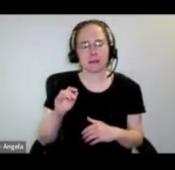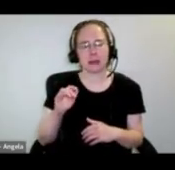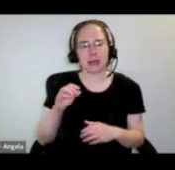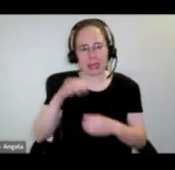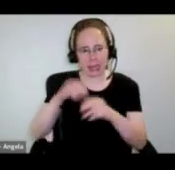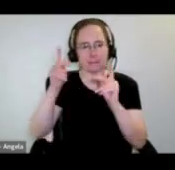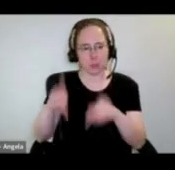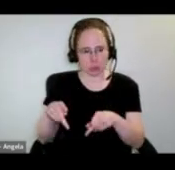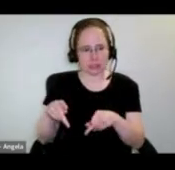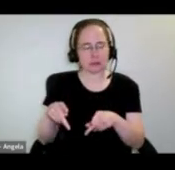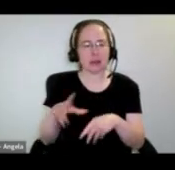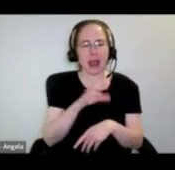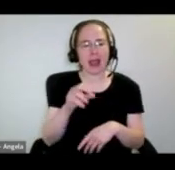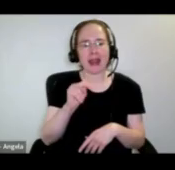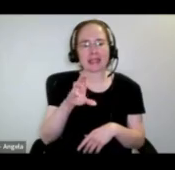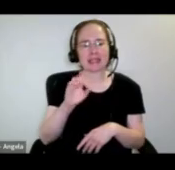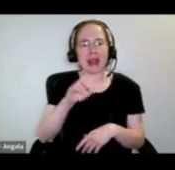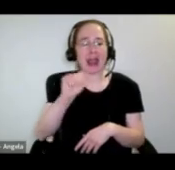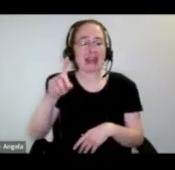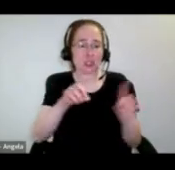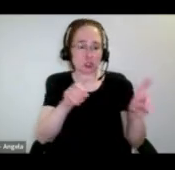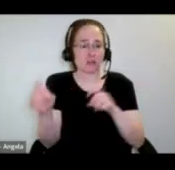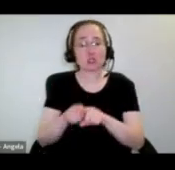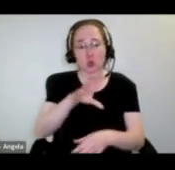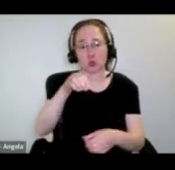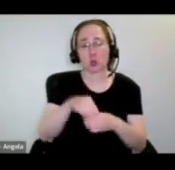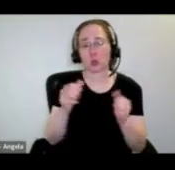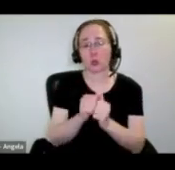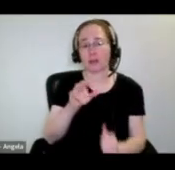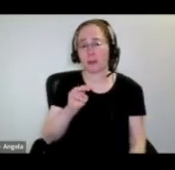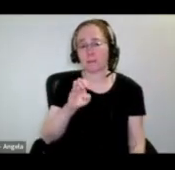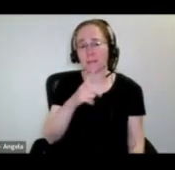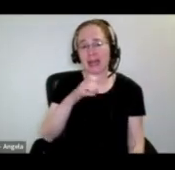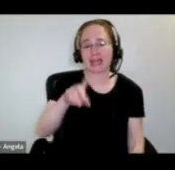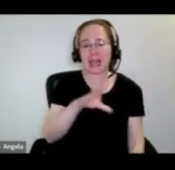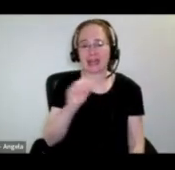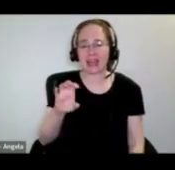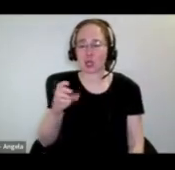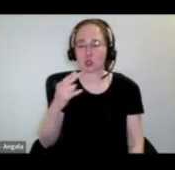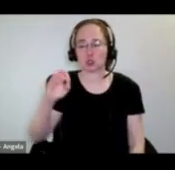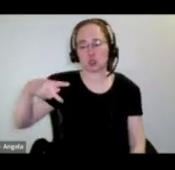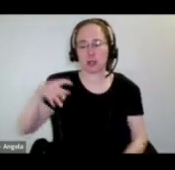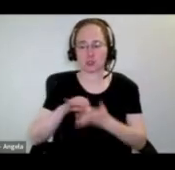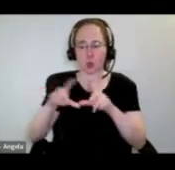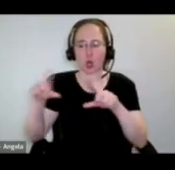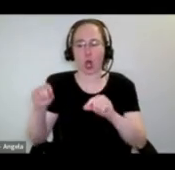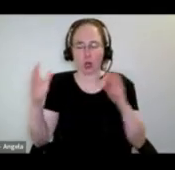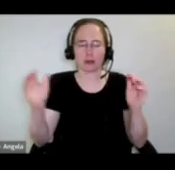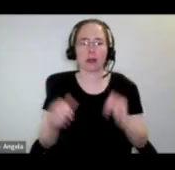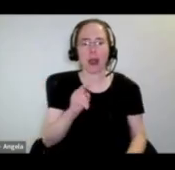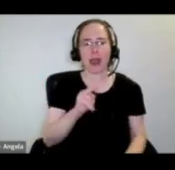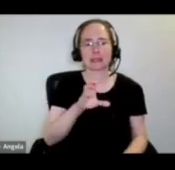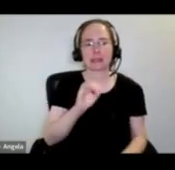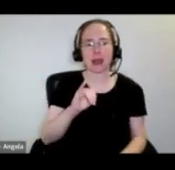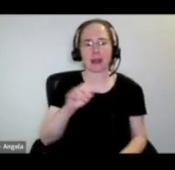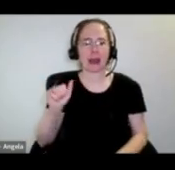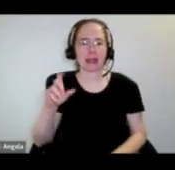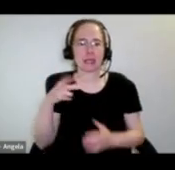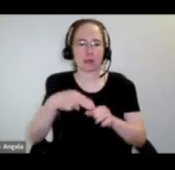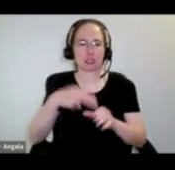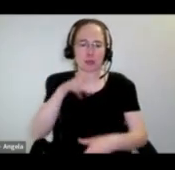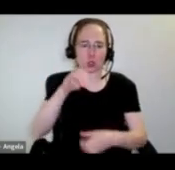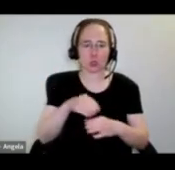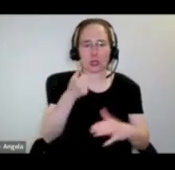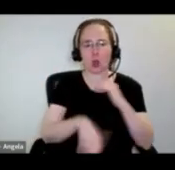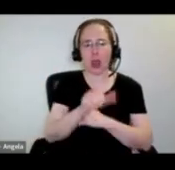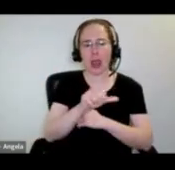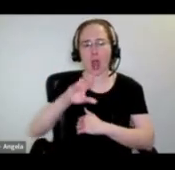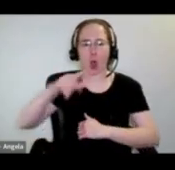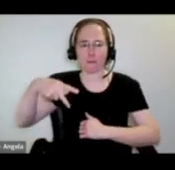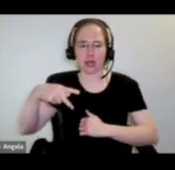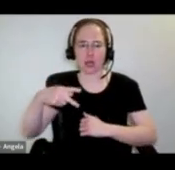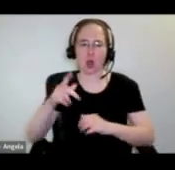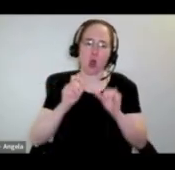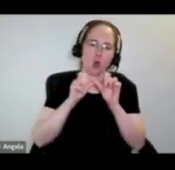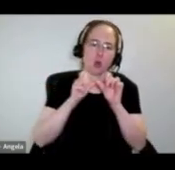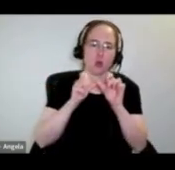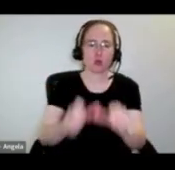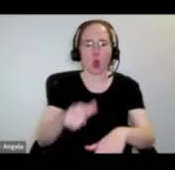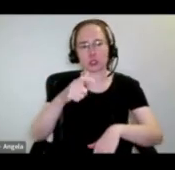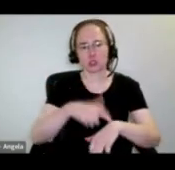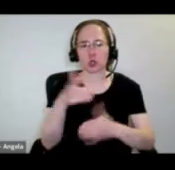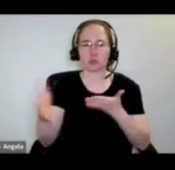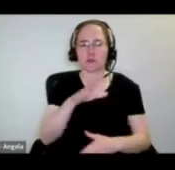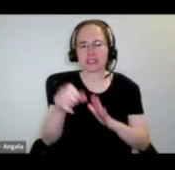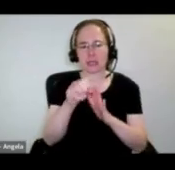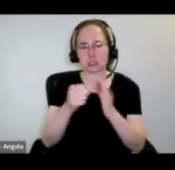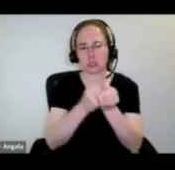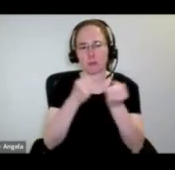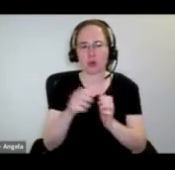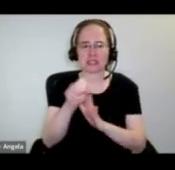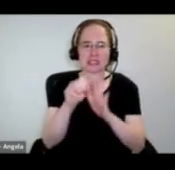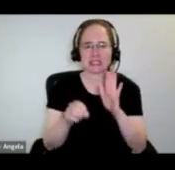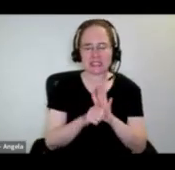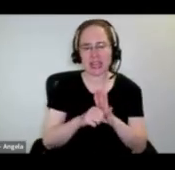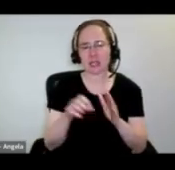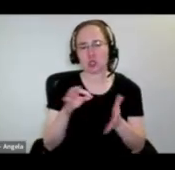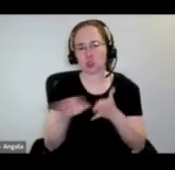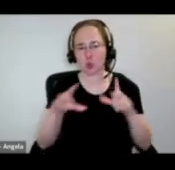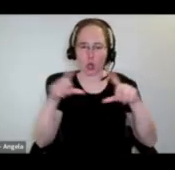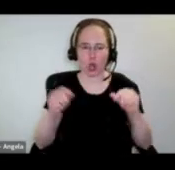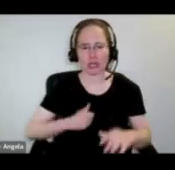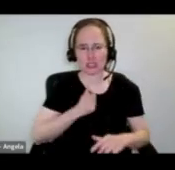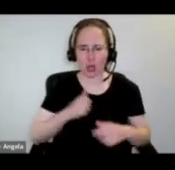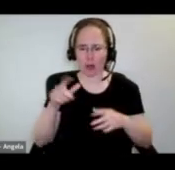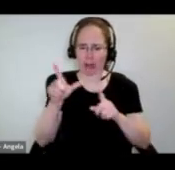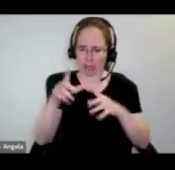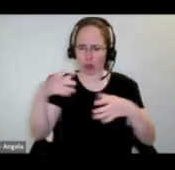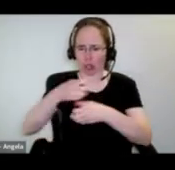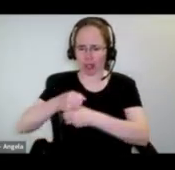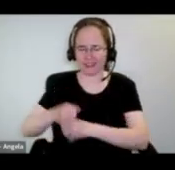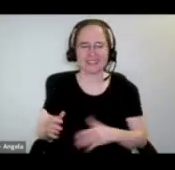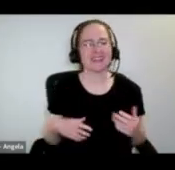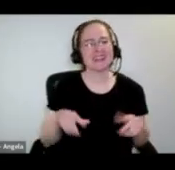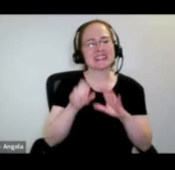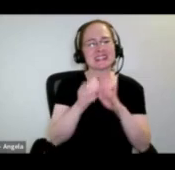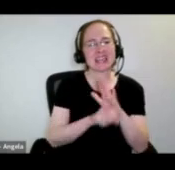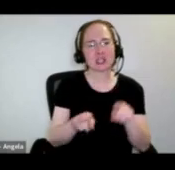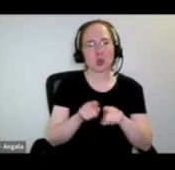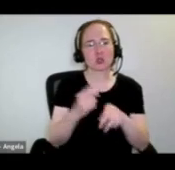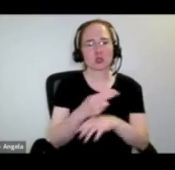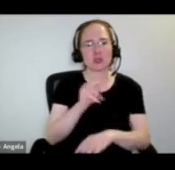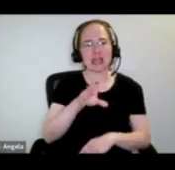Rosa Plasencia: And NCI-IDD, the adult, and the NCI-AD surveys are also included in the Medicaid and CHIPS scorecard, as you can see on the slide. And NCI-AD participation is included in the AARP Long-Term Services and Supports state scorecard. Sorry for a few of the acronyms on there.